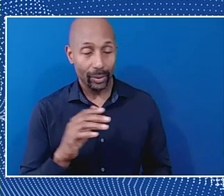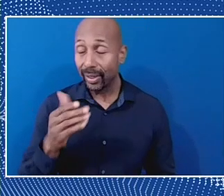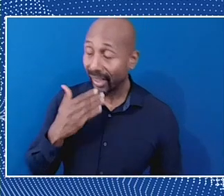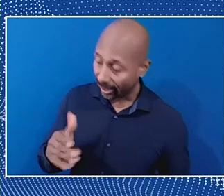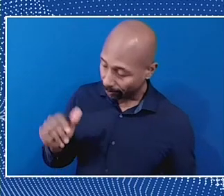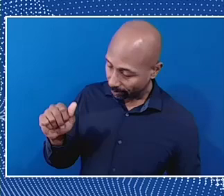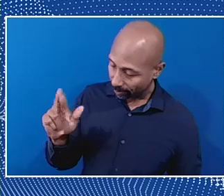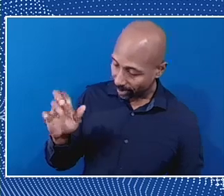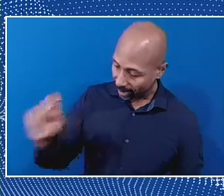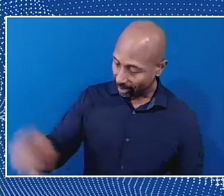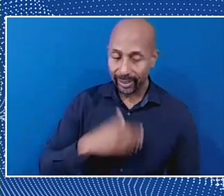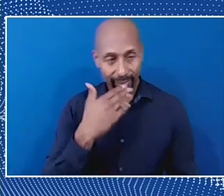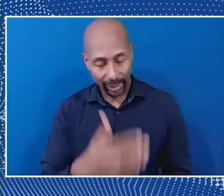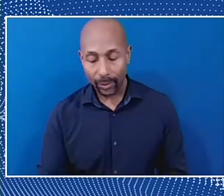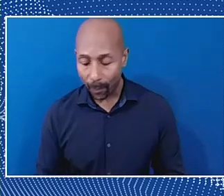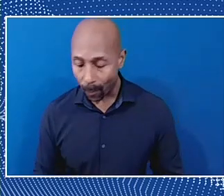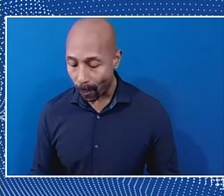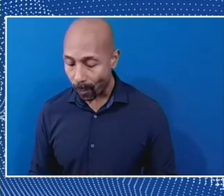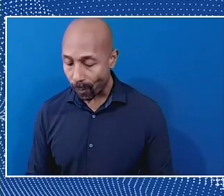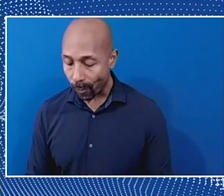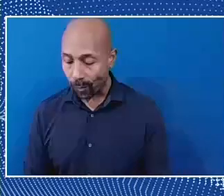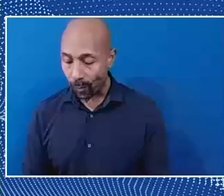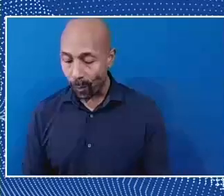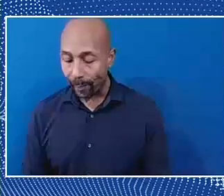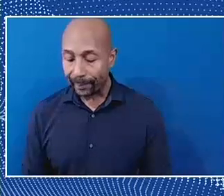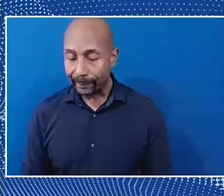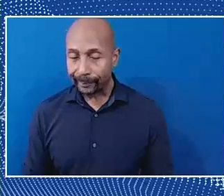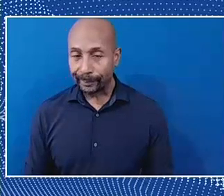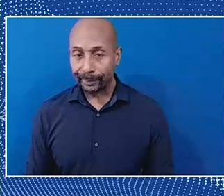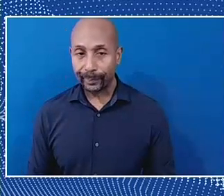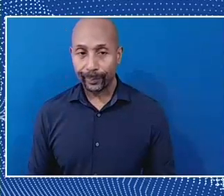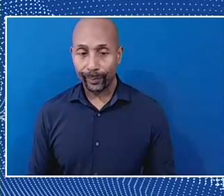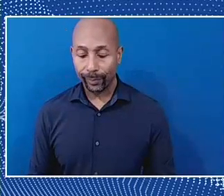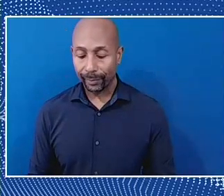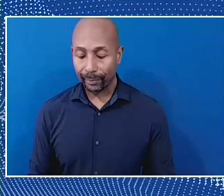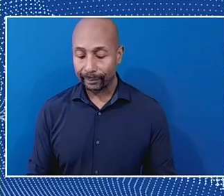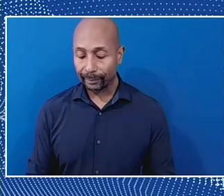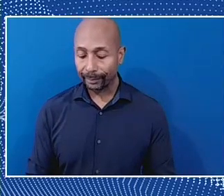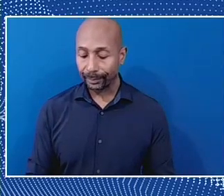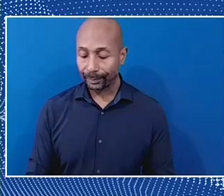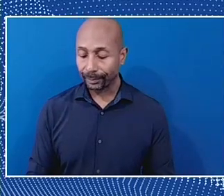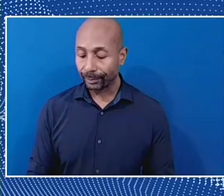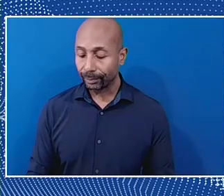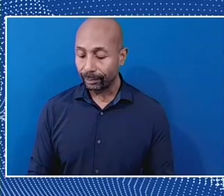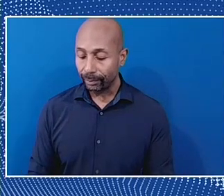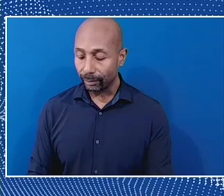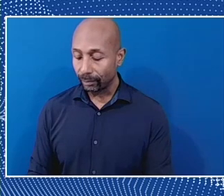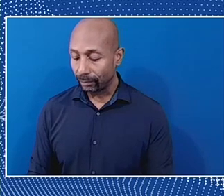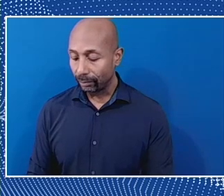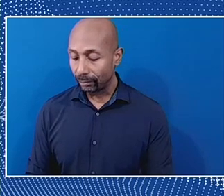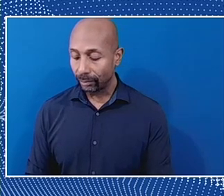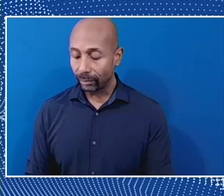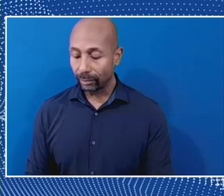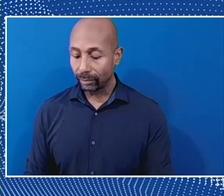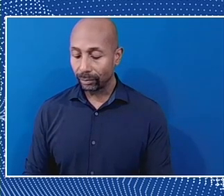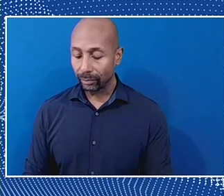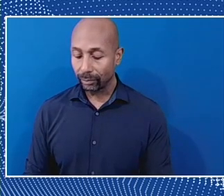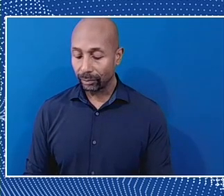Brady, do we want to just begin with our slotted speakers and then fit in our last 1 or 2 waitlisted folks as need- as we